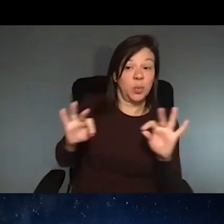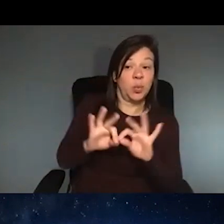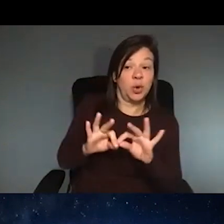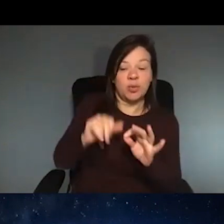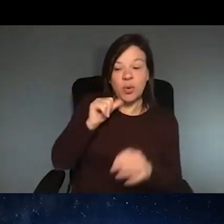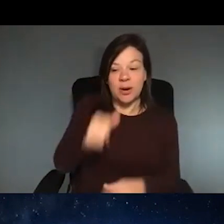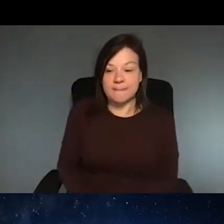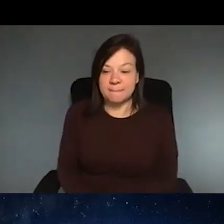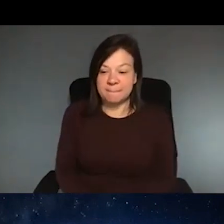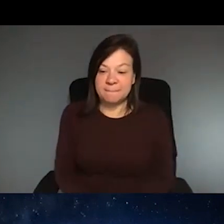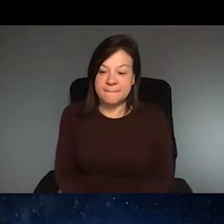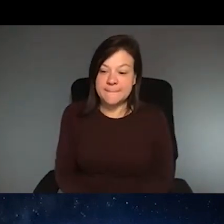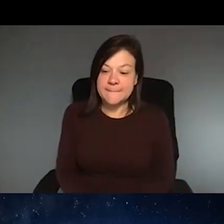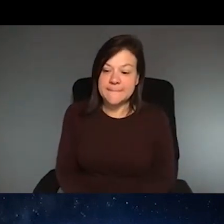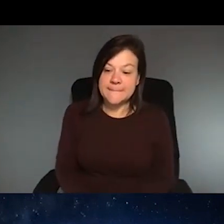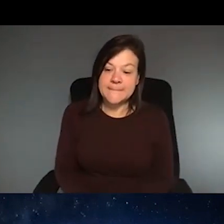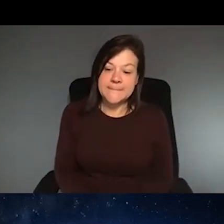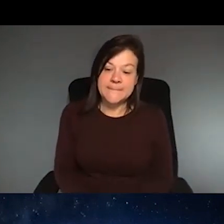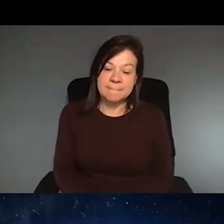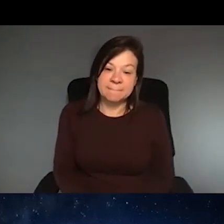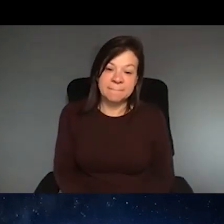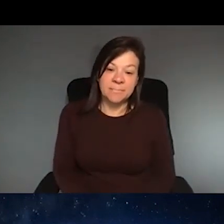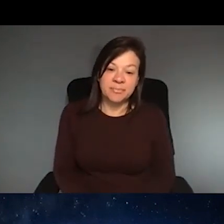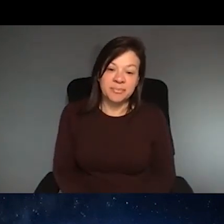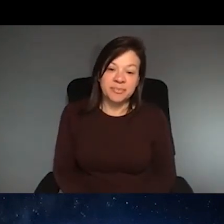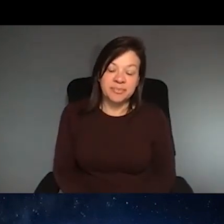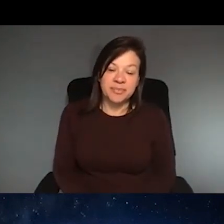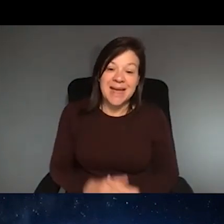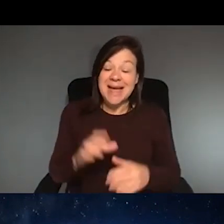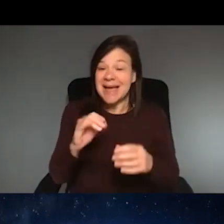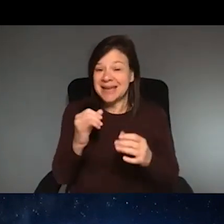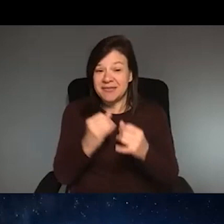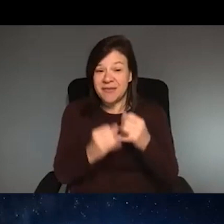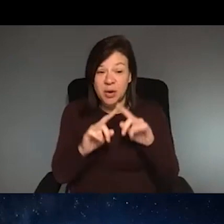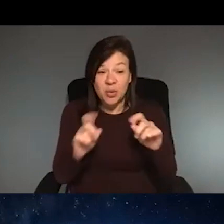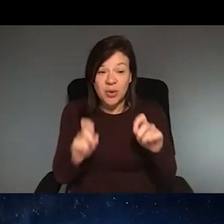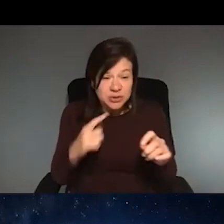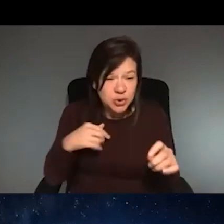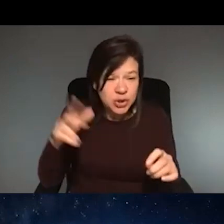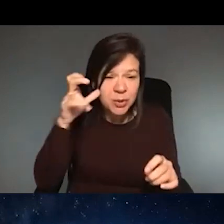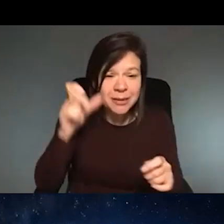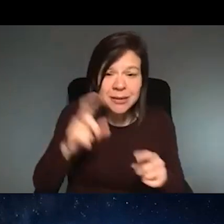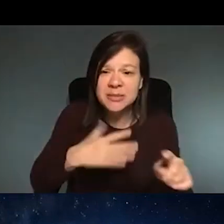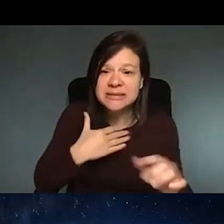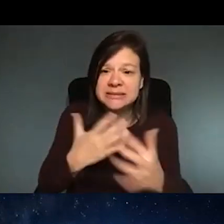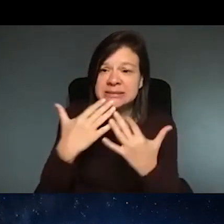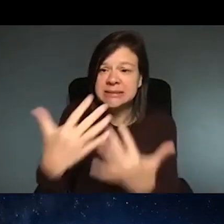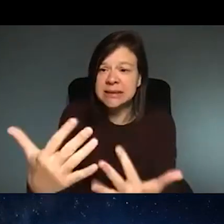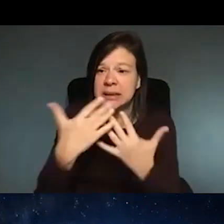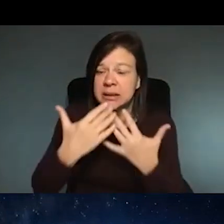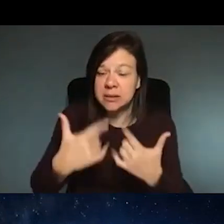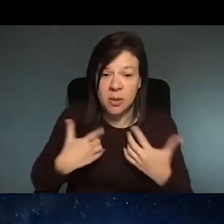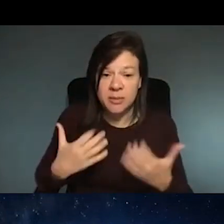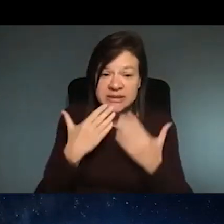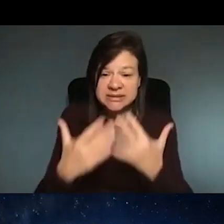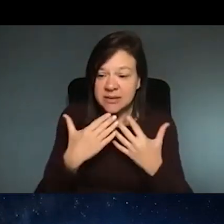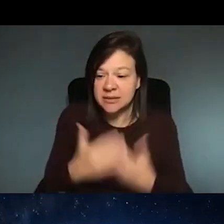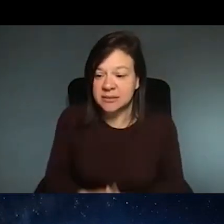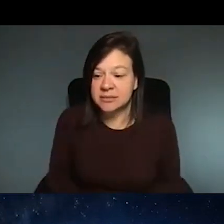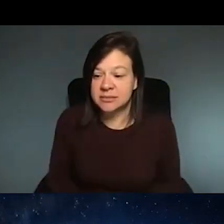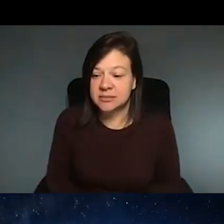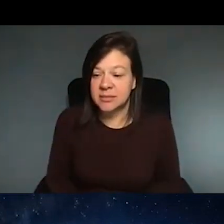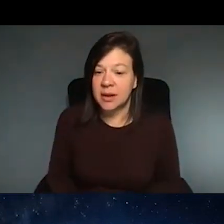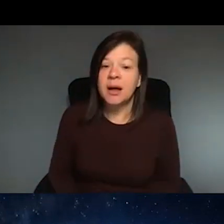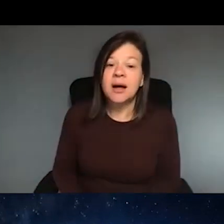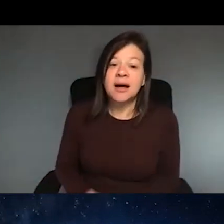AND ANY MORE QUESTIONS OR DO YOU WANT ME --